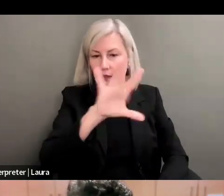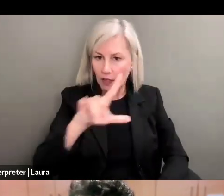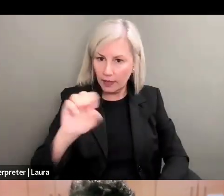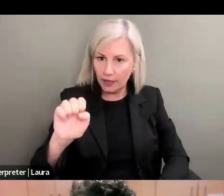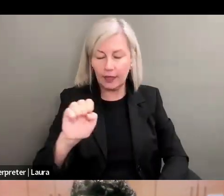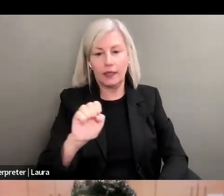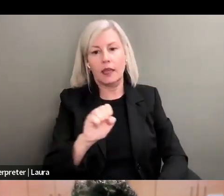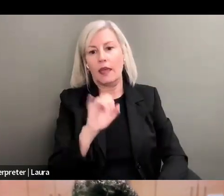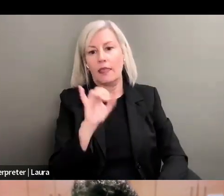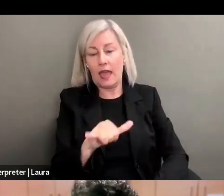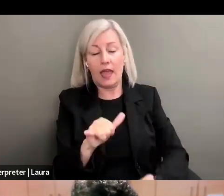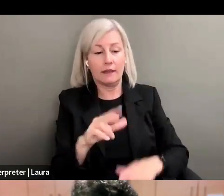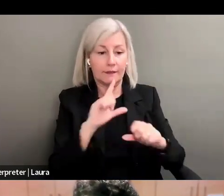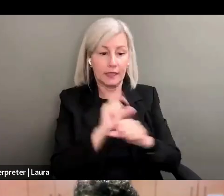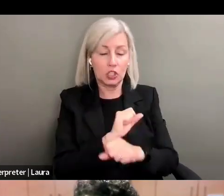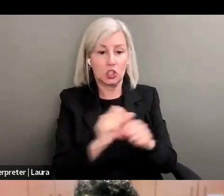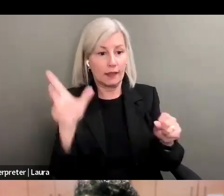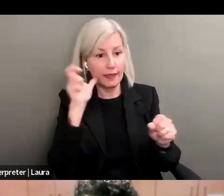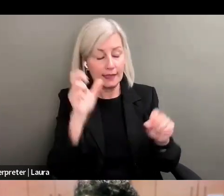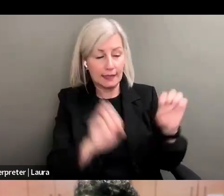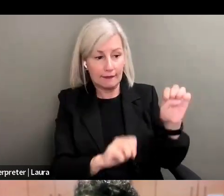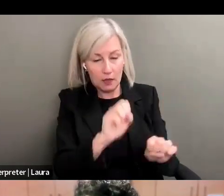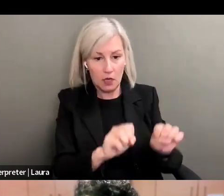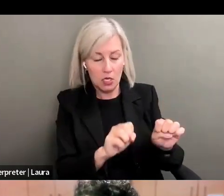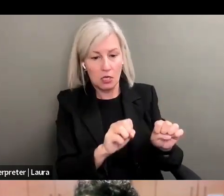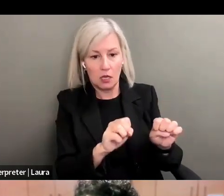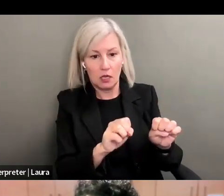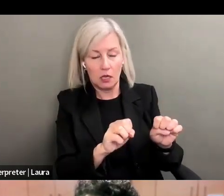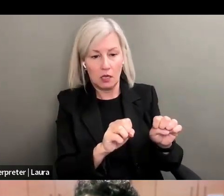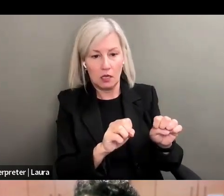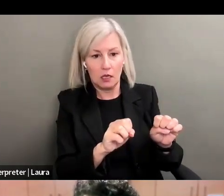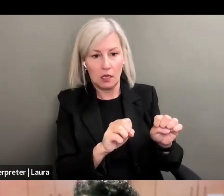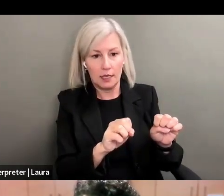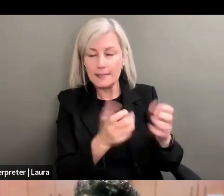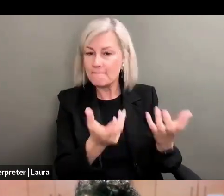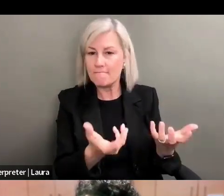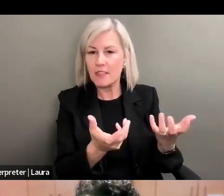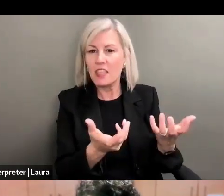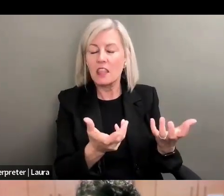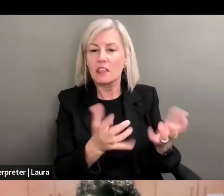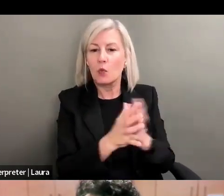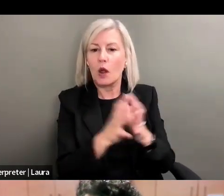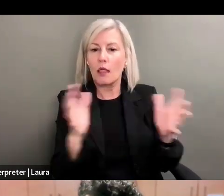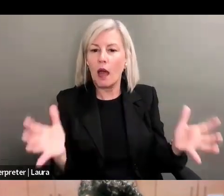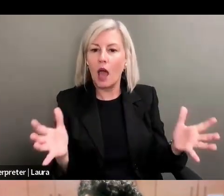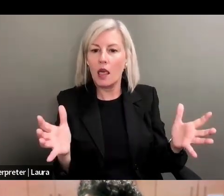functional listening evaluation that there were lots of questionnaires